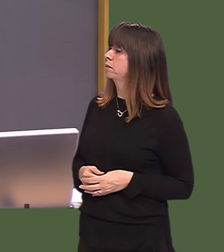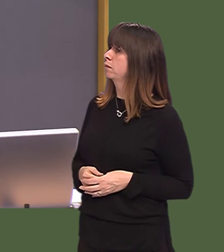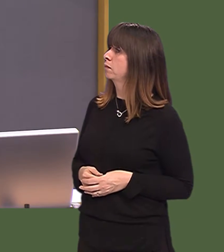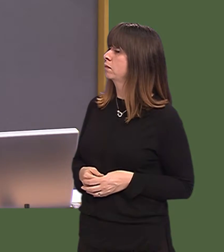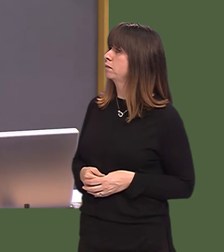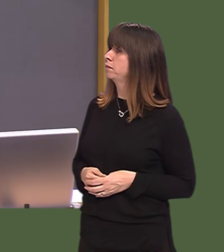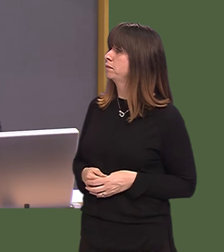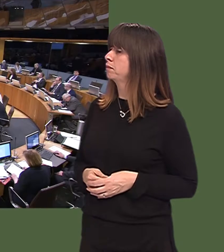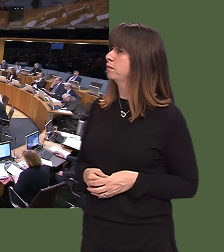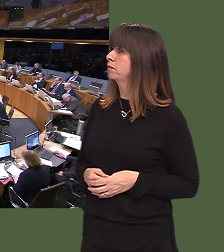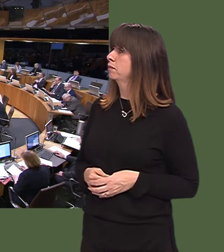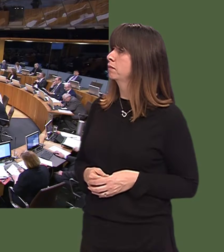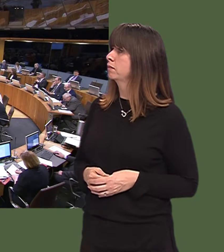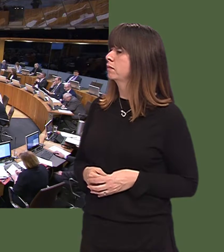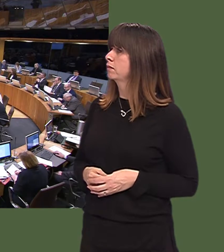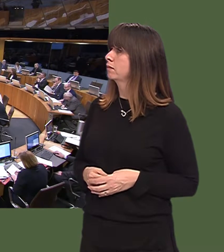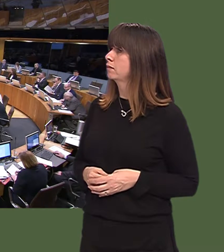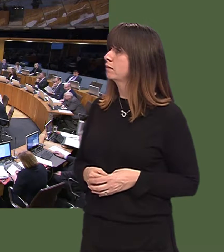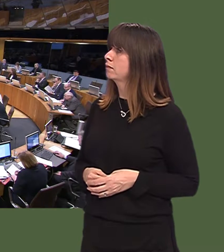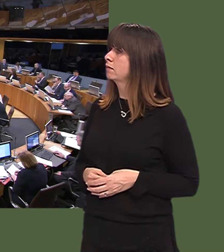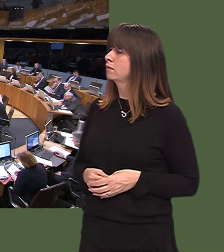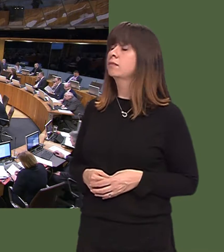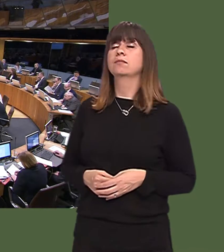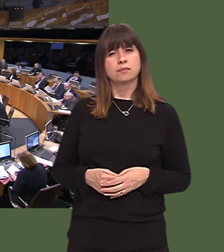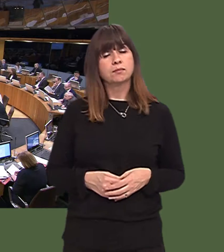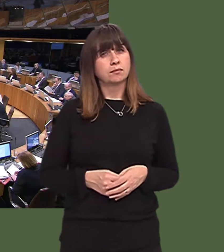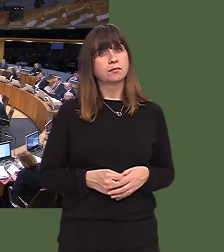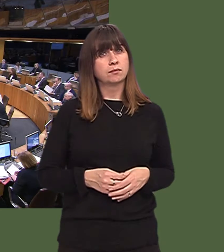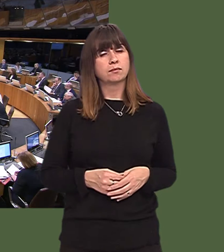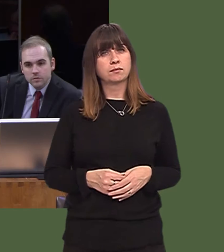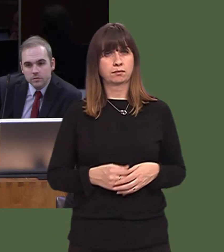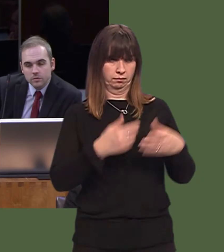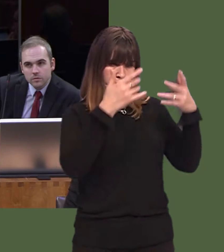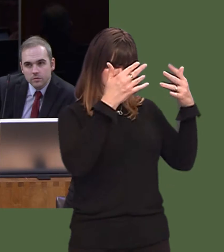Rhun ap Iorwerth: Does the First Minister agree that what the latest figures on accident